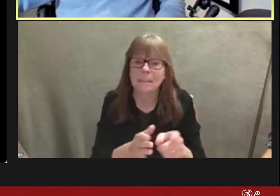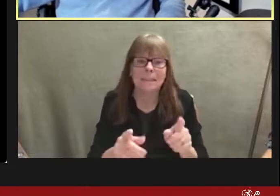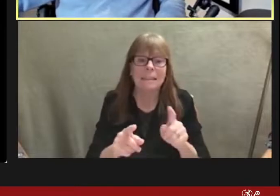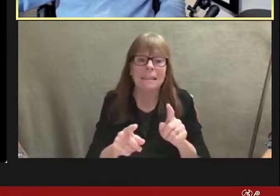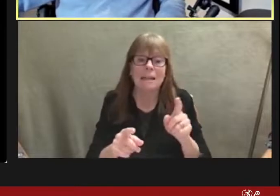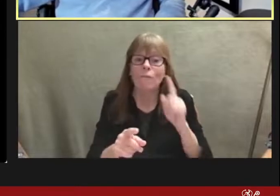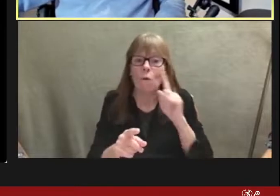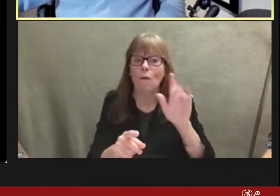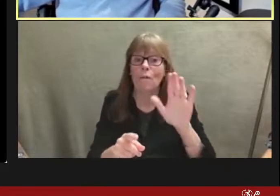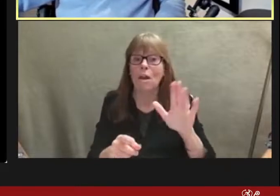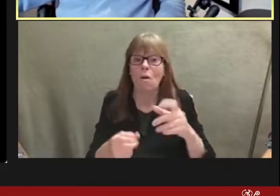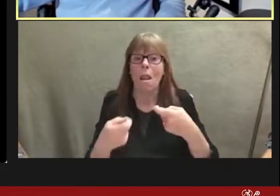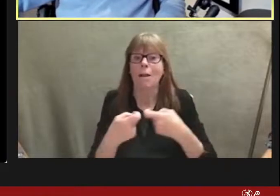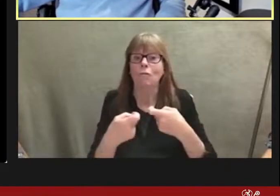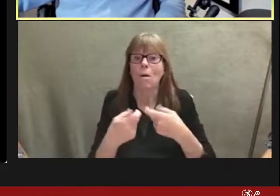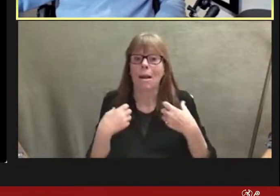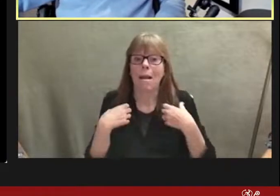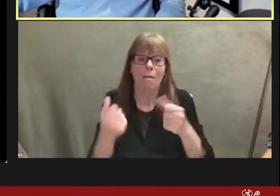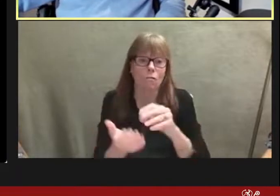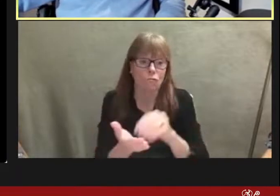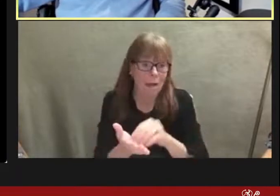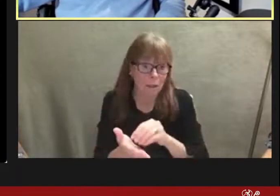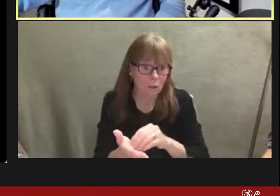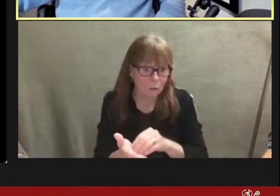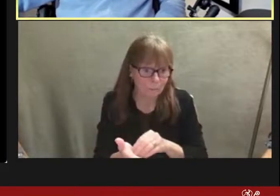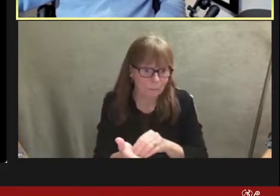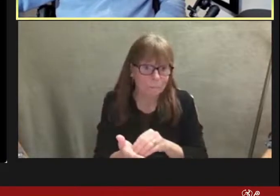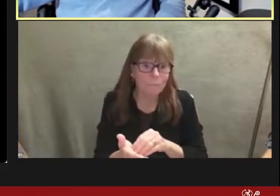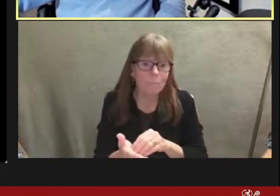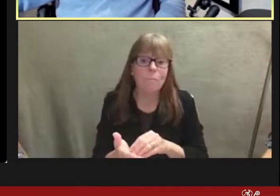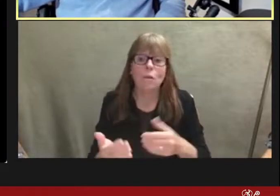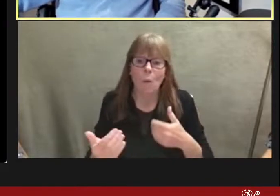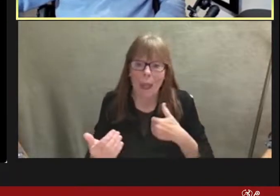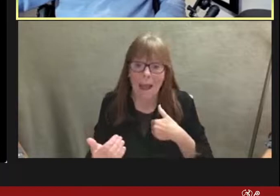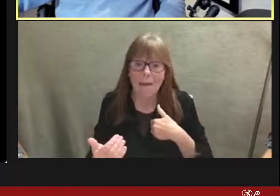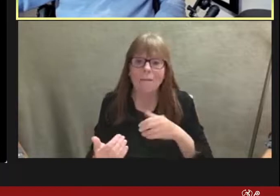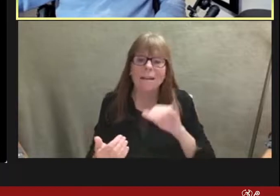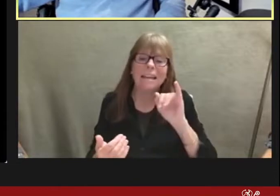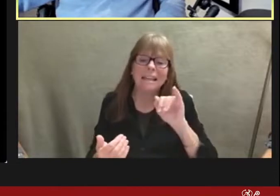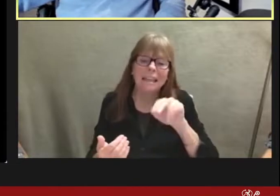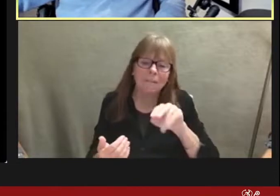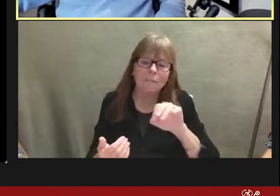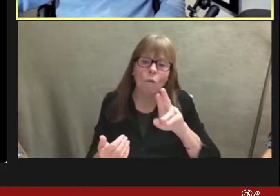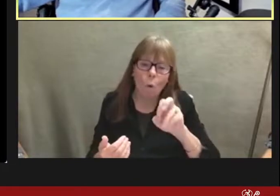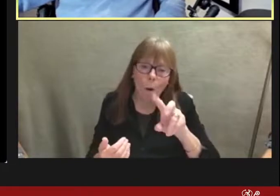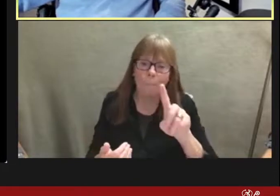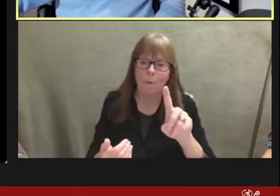records, to plan and provide informed quality healthcare. Uniform disability identifiers must